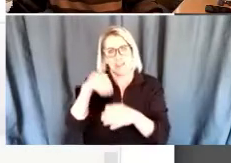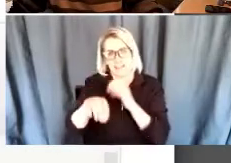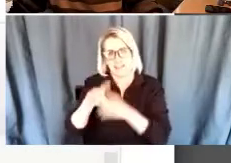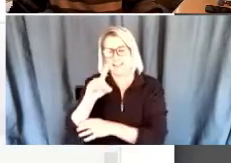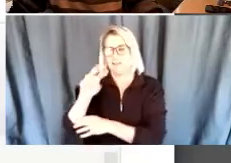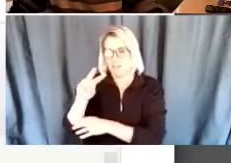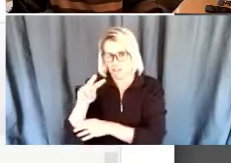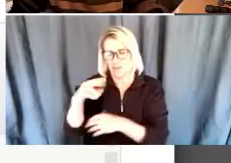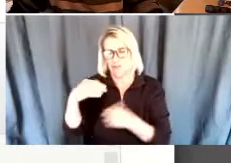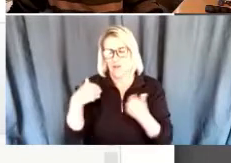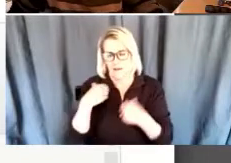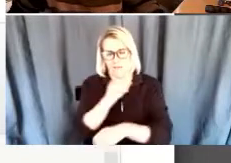divisions.